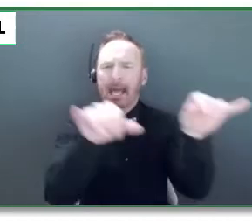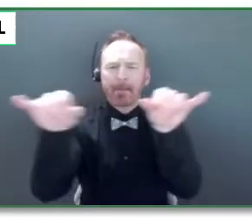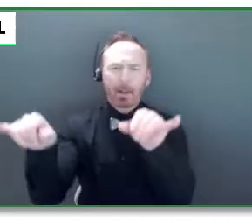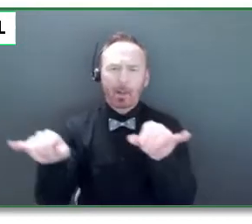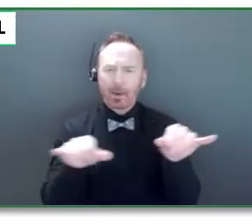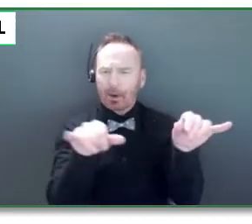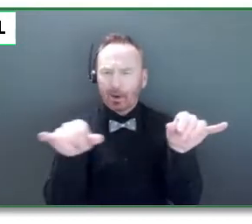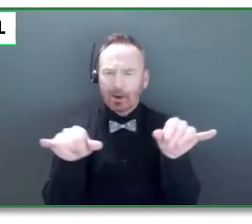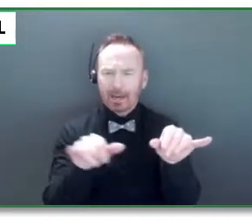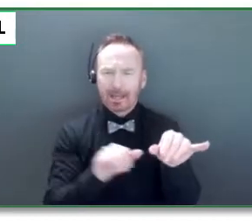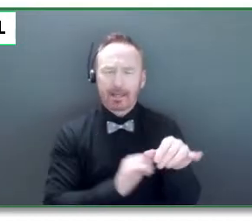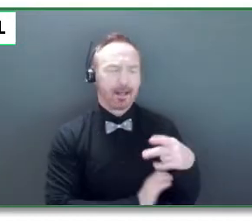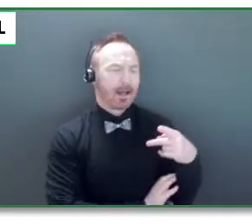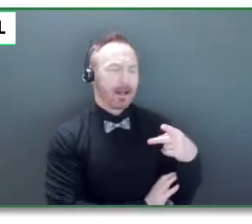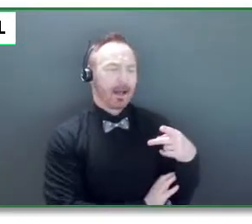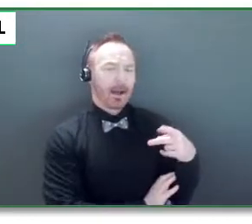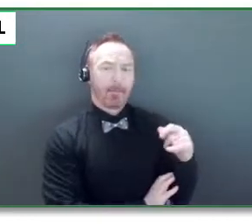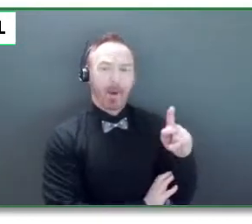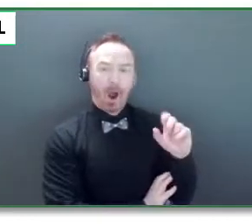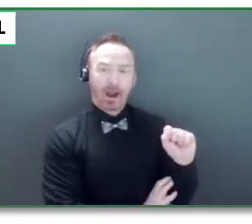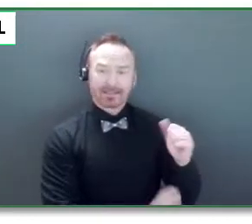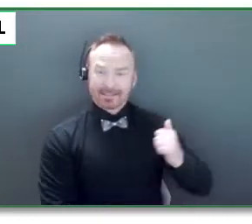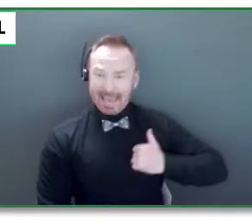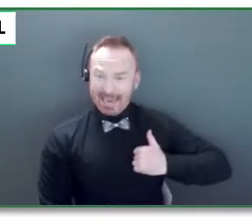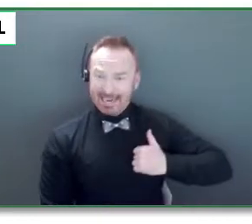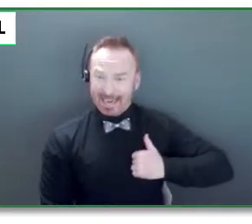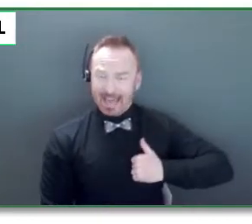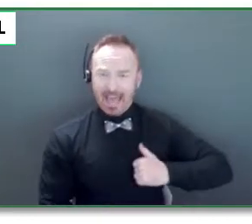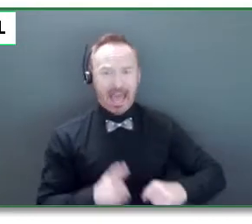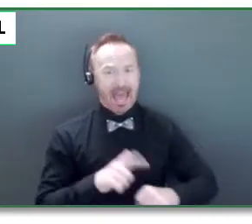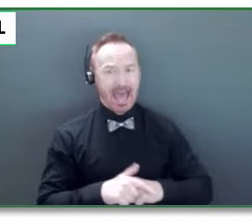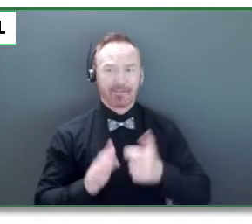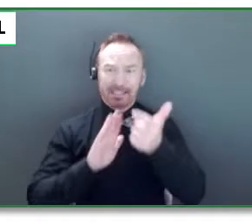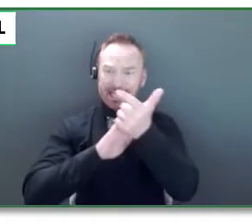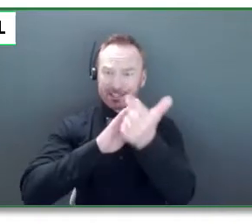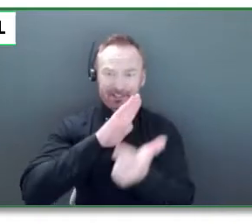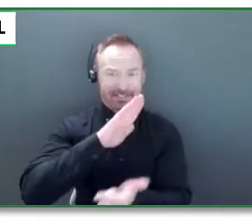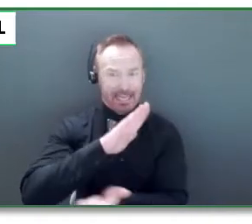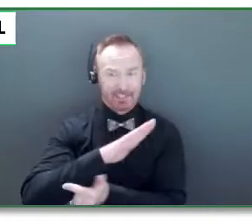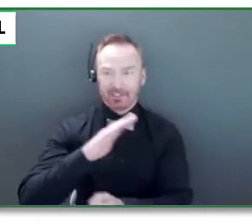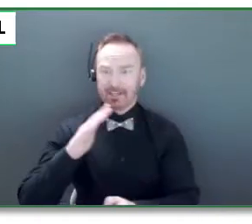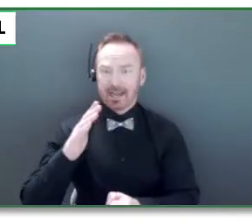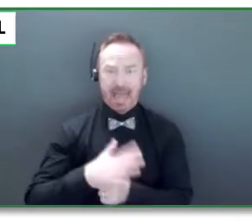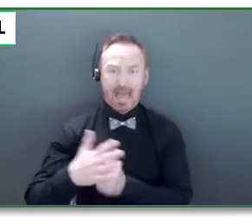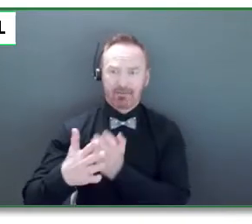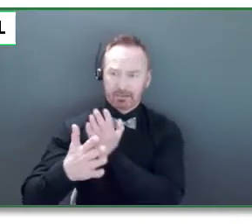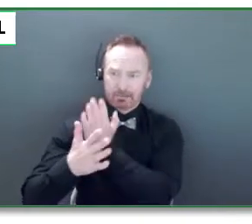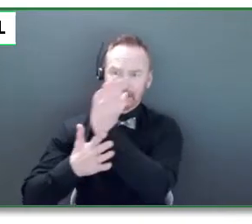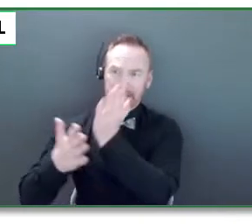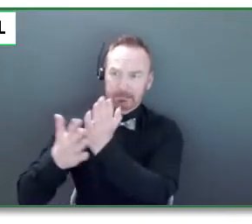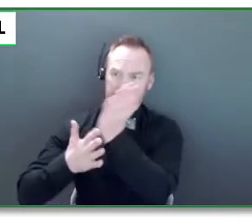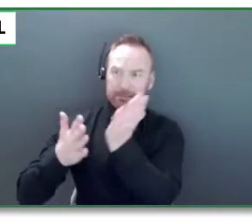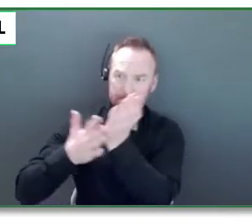areas under your legislation but also um just from one part to another even if